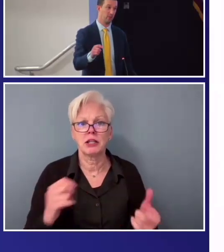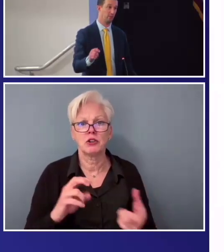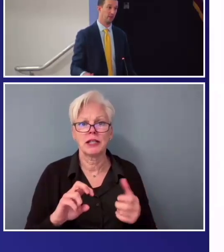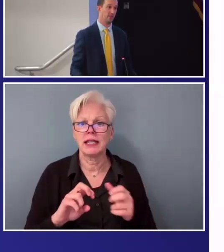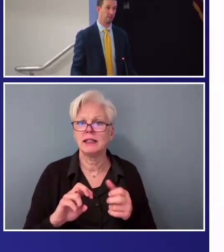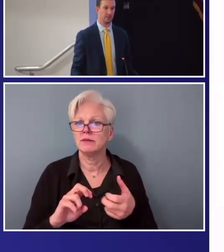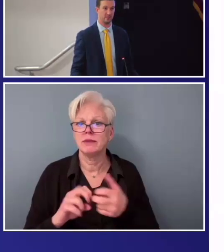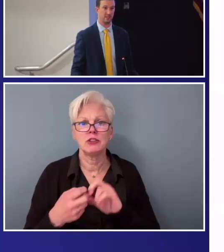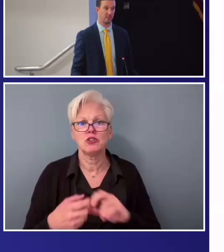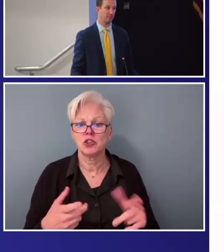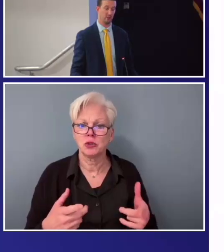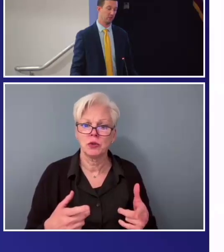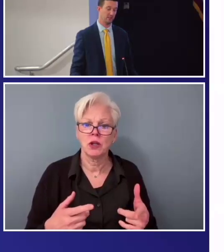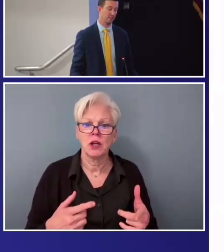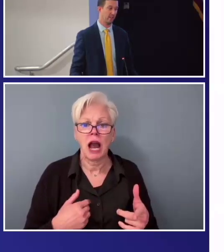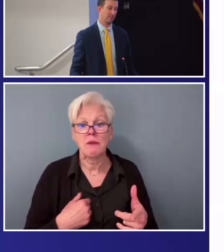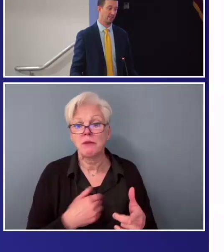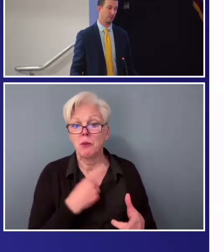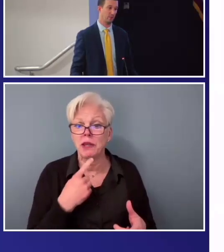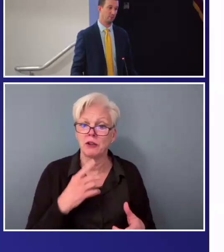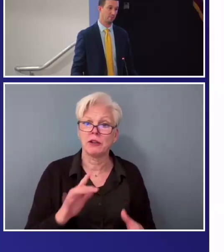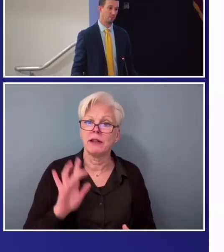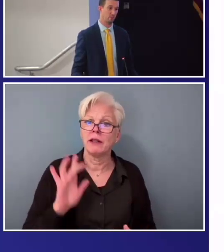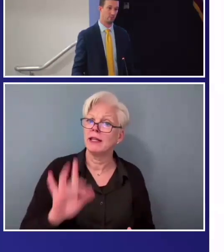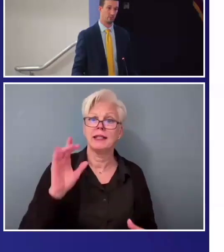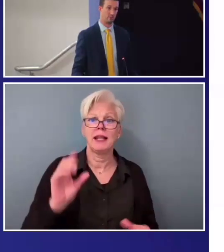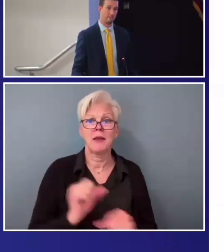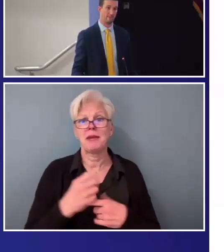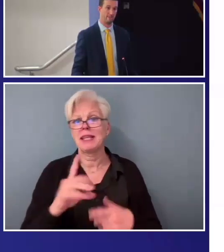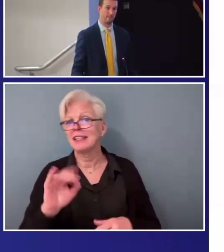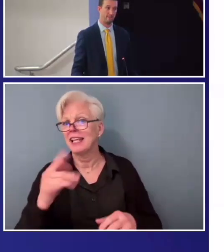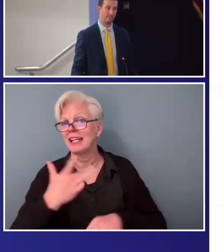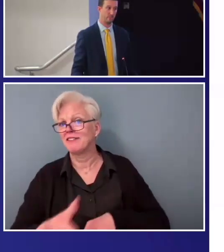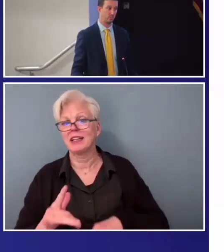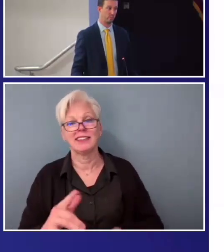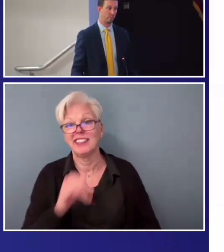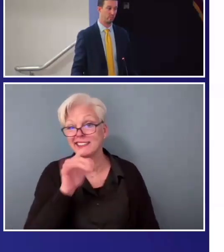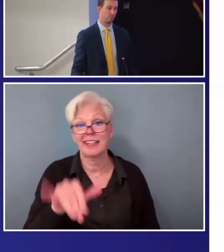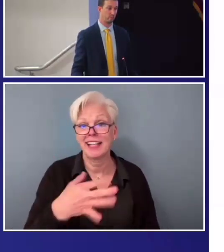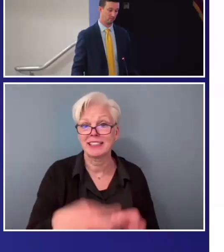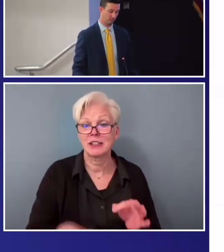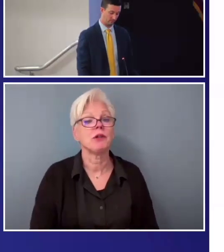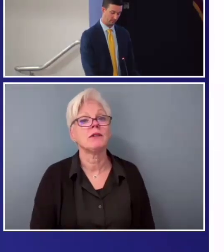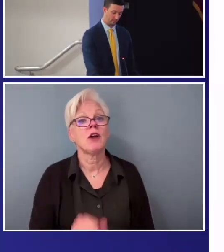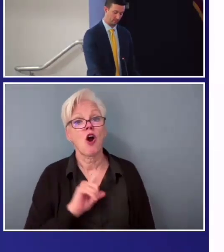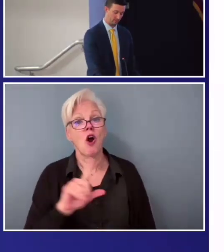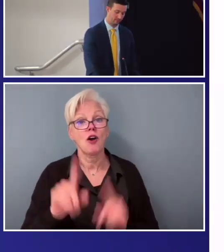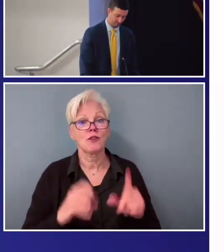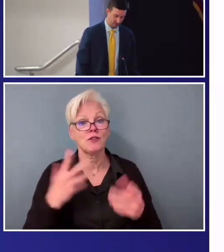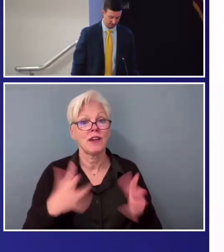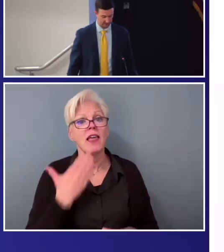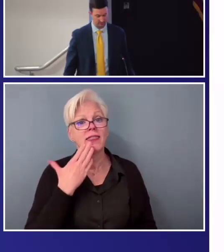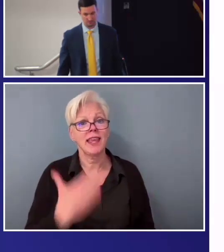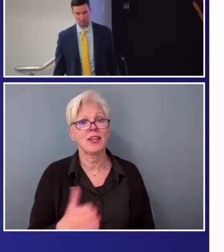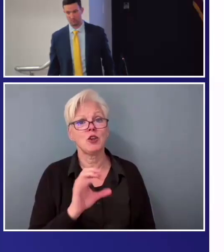hit a button and make this data available. It's not that simple. That is all of our questions. Cody, thank you so much for the